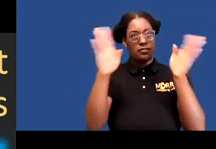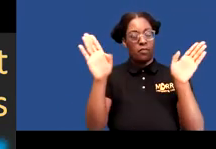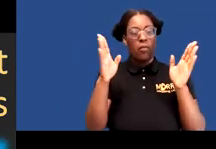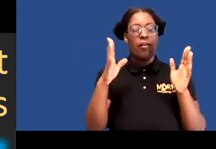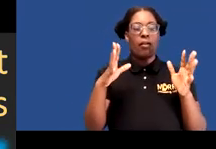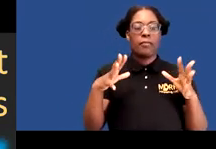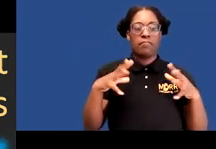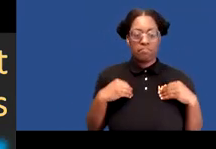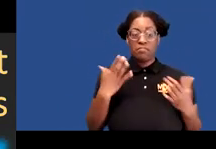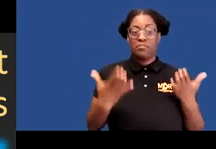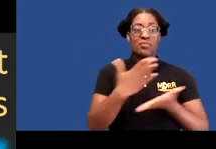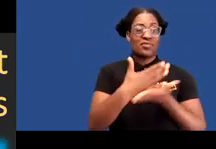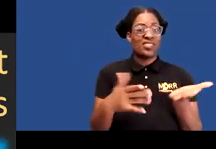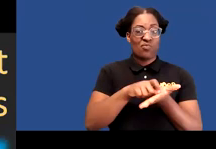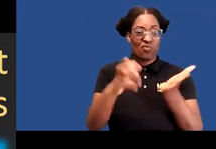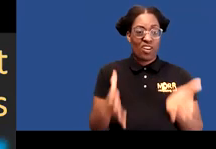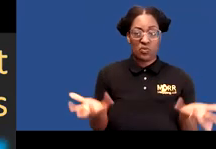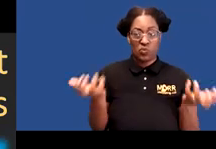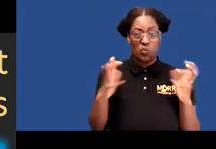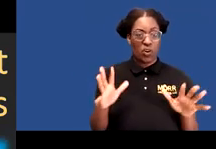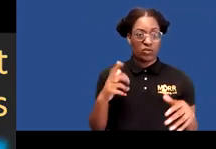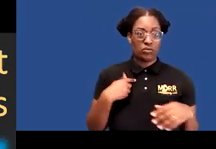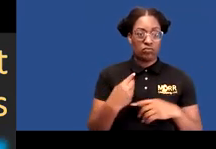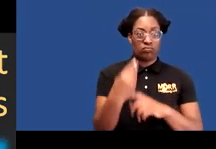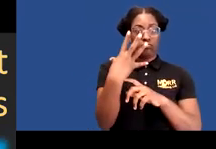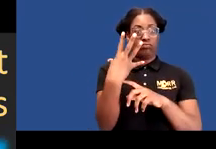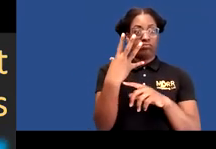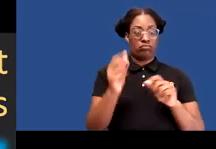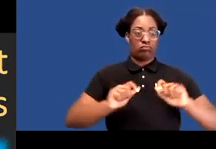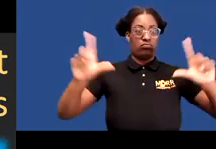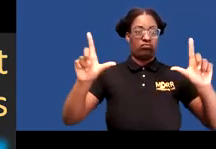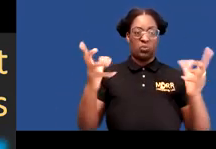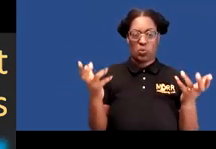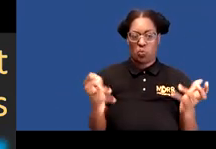who may prefer just to use audio. As we've seen during this webinar,